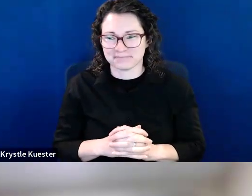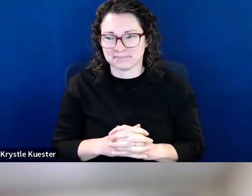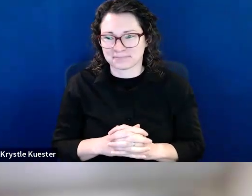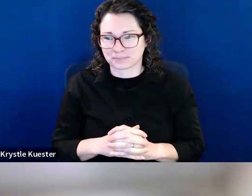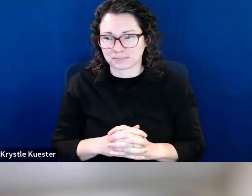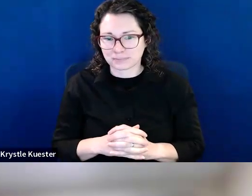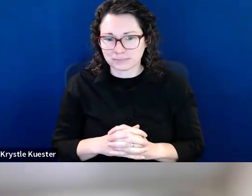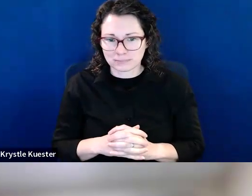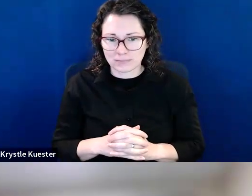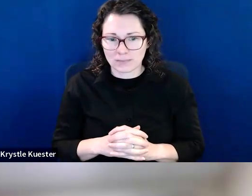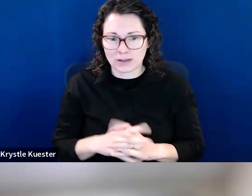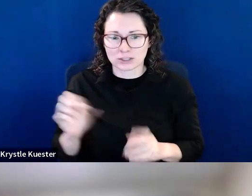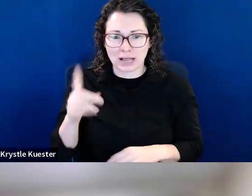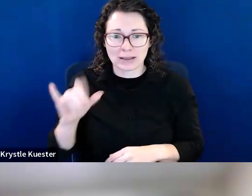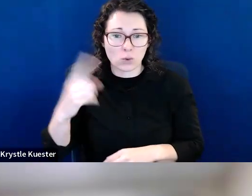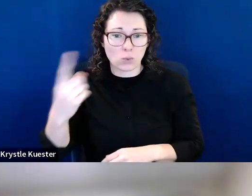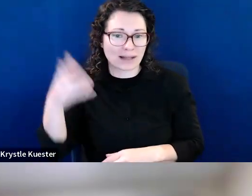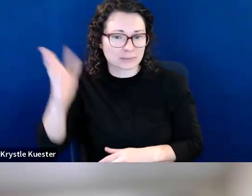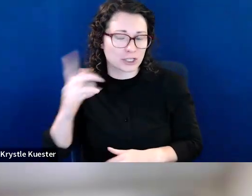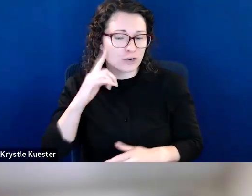Since we only had one speaker um sign up to provide testimony,